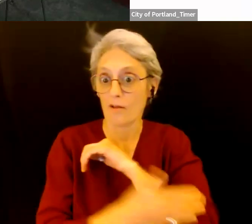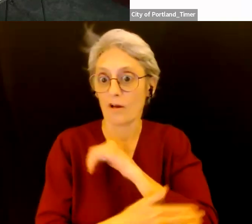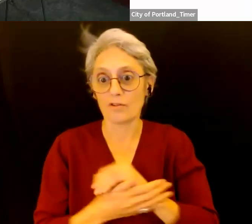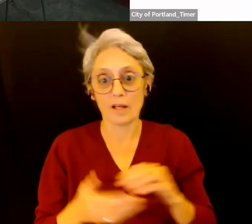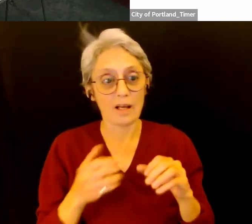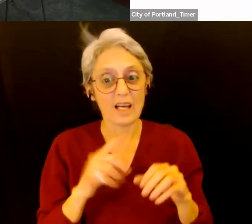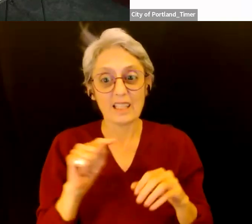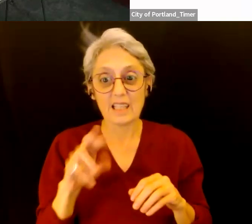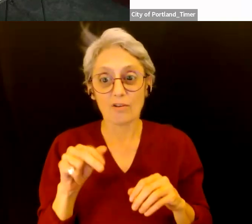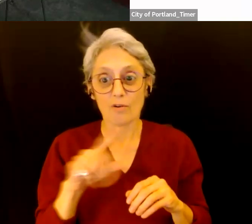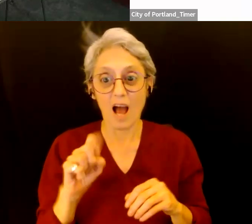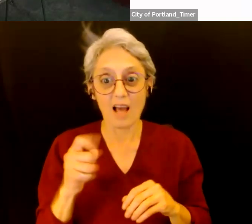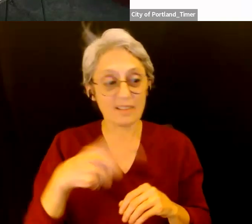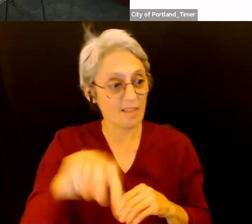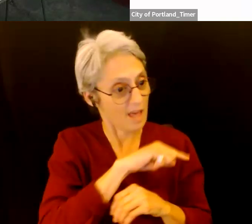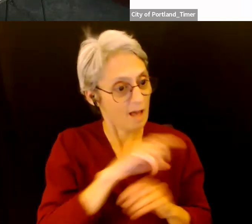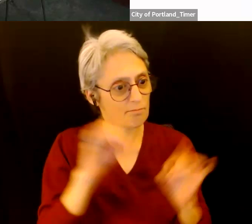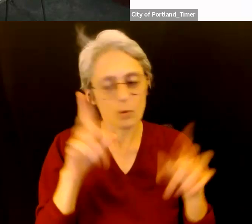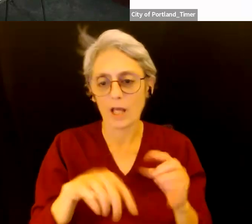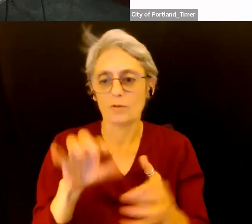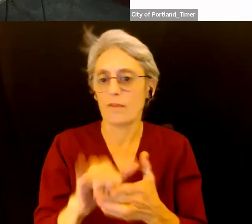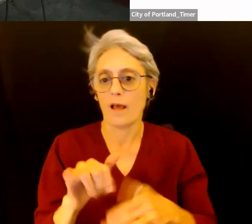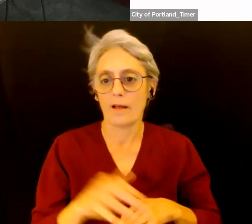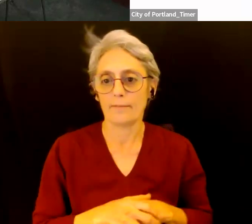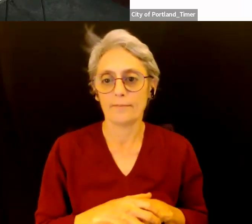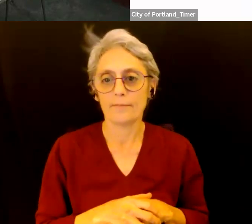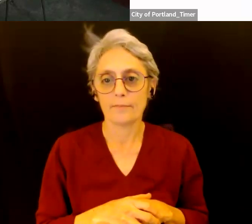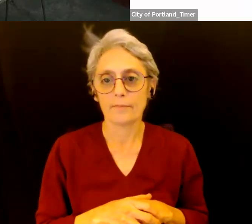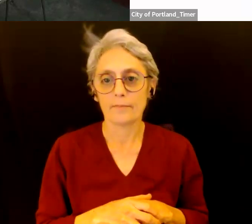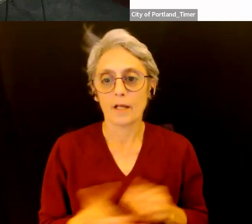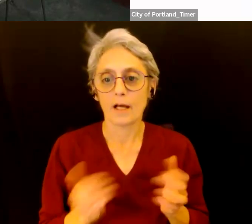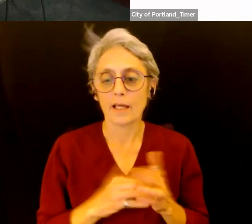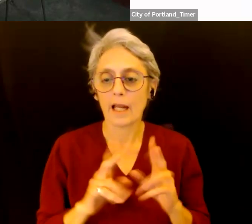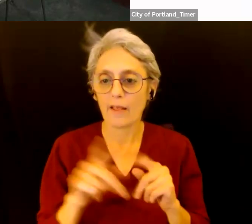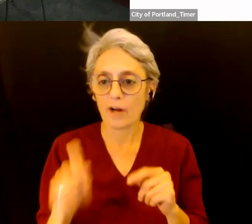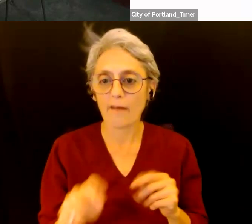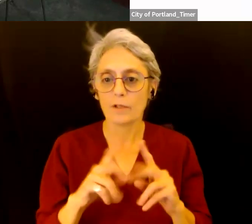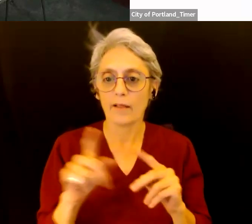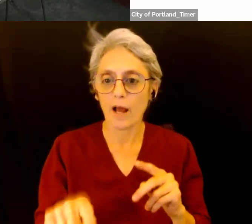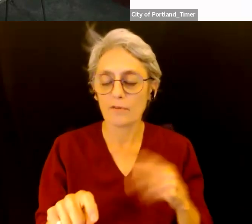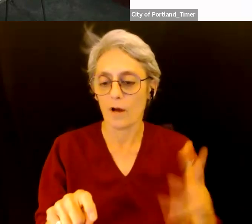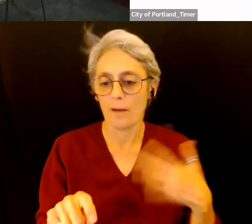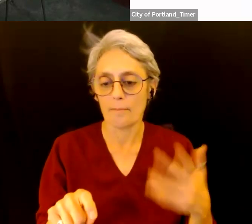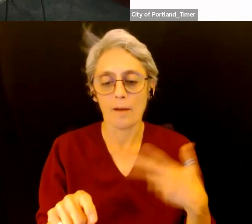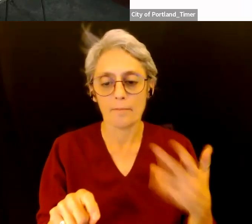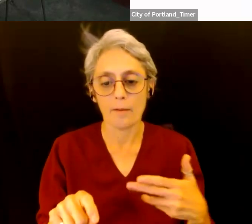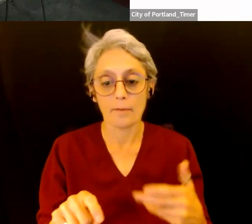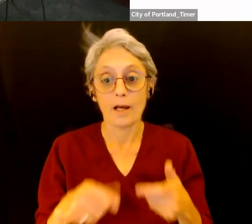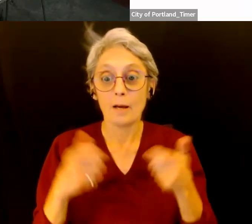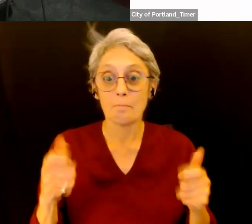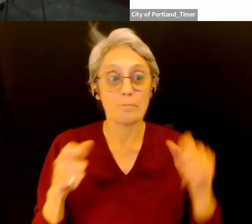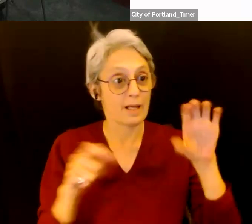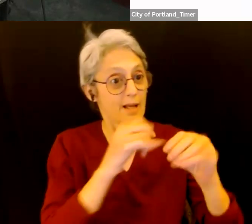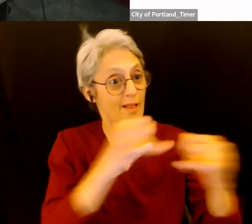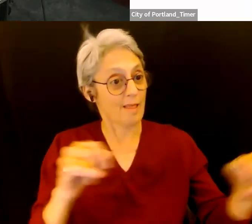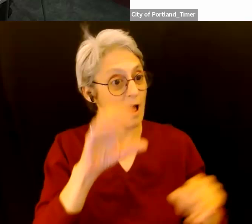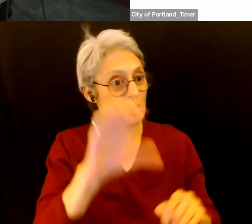So once again, we either have to pull from the biggest line item in the budget, which is the police.